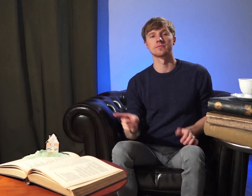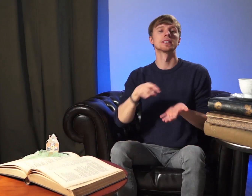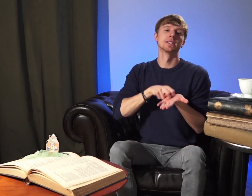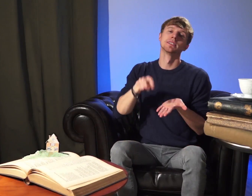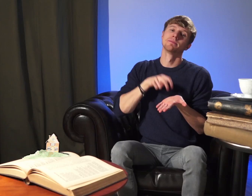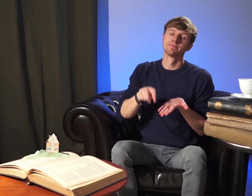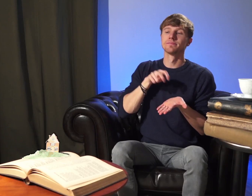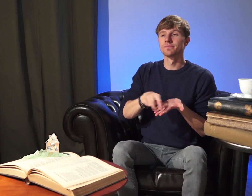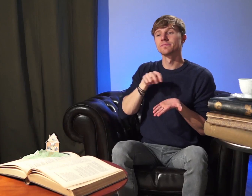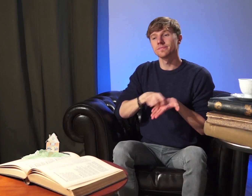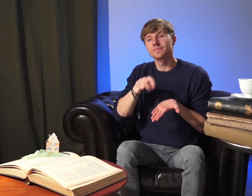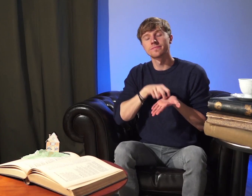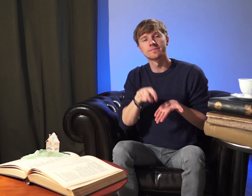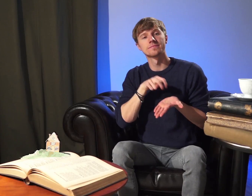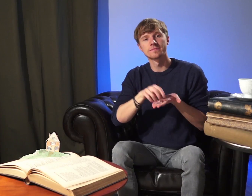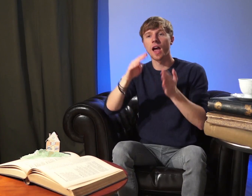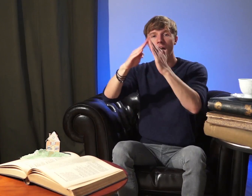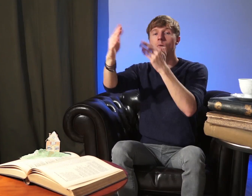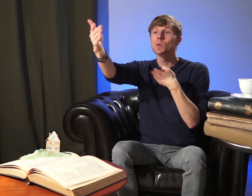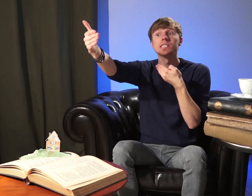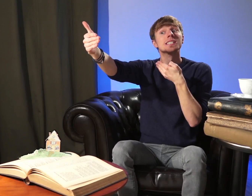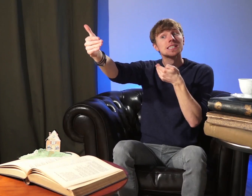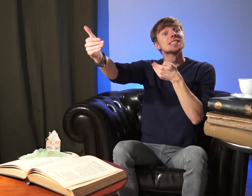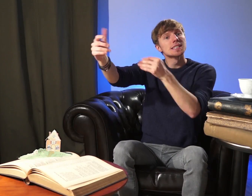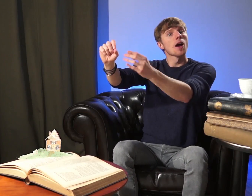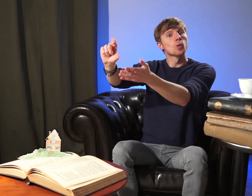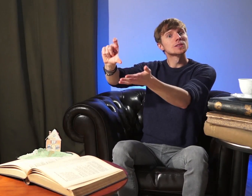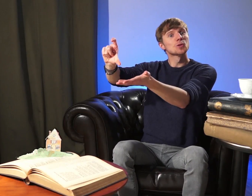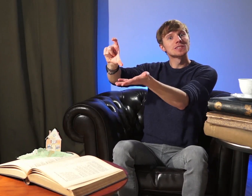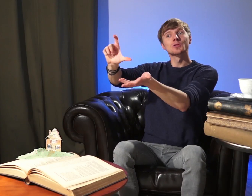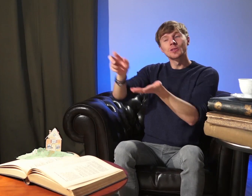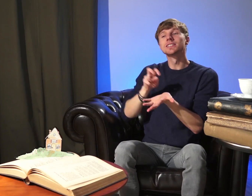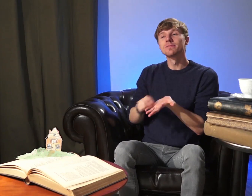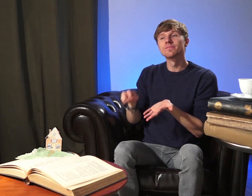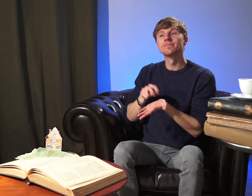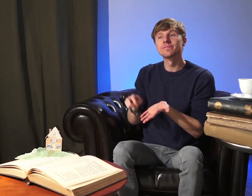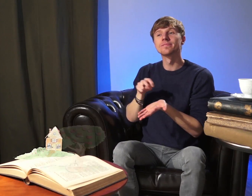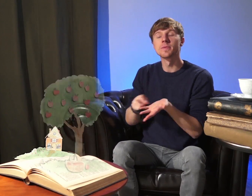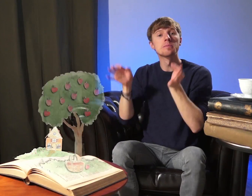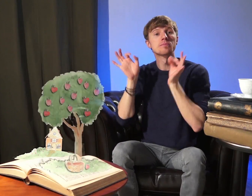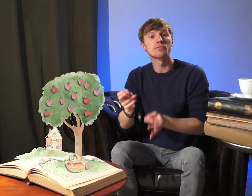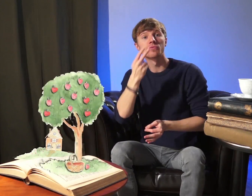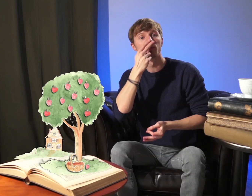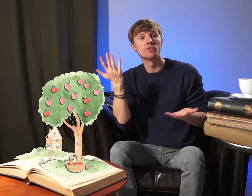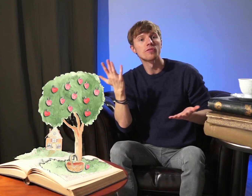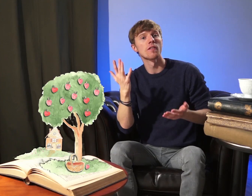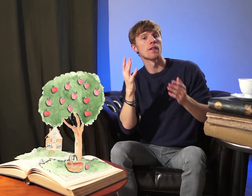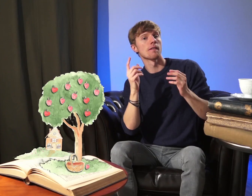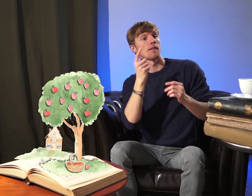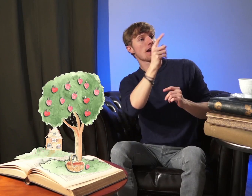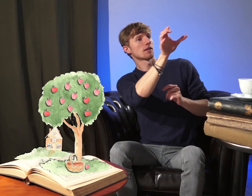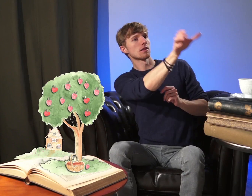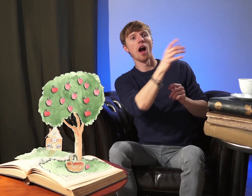Then she continued her way towards the house.